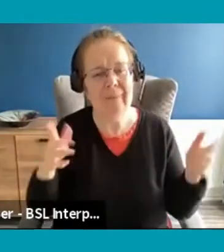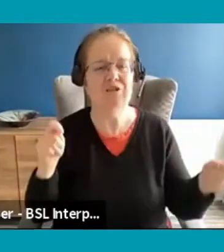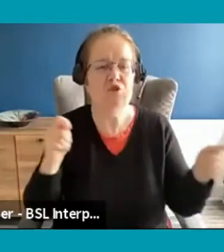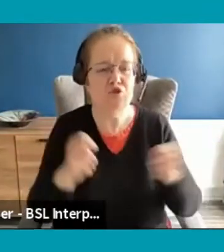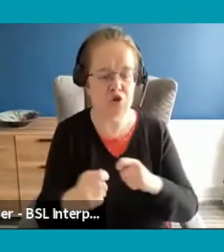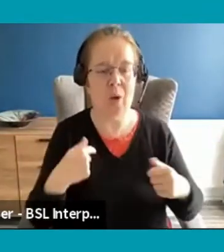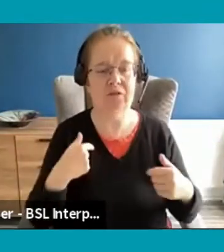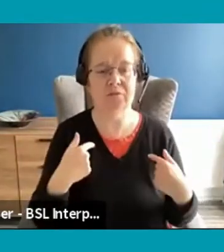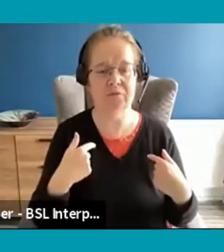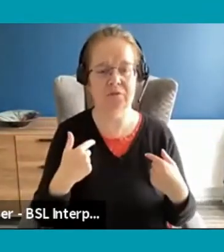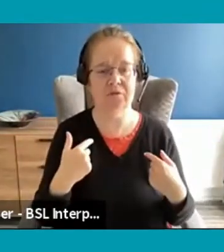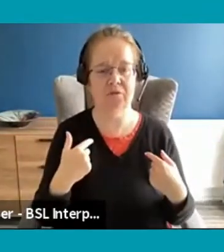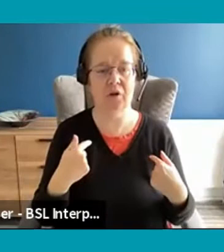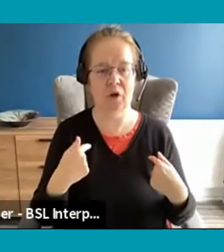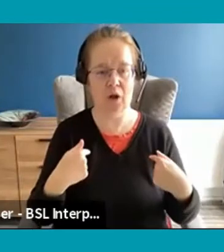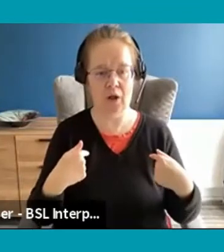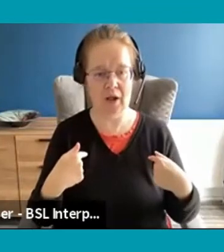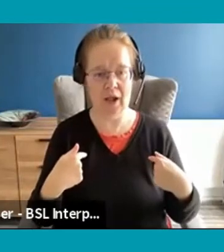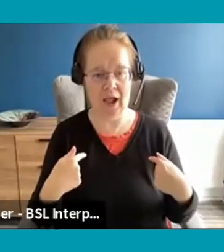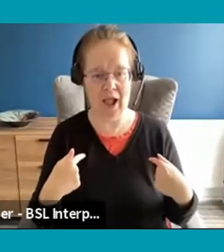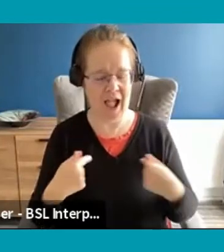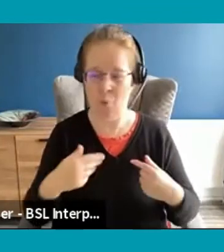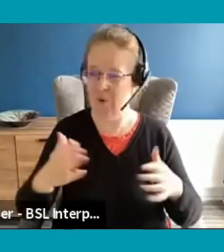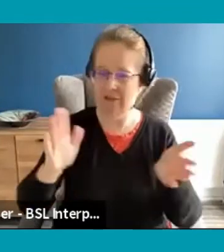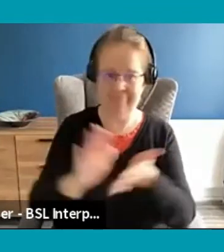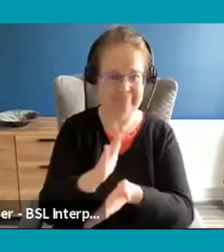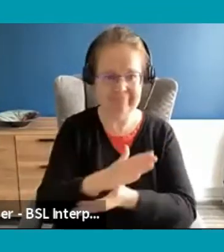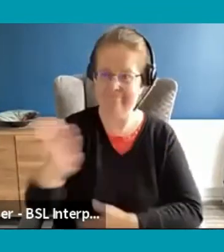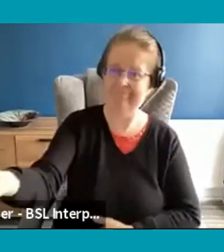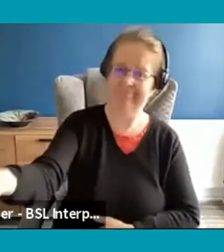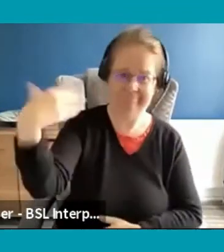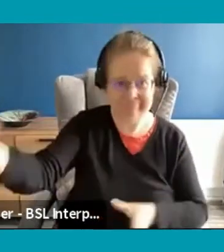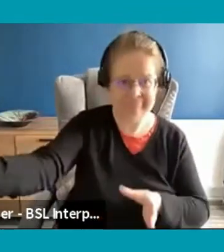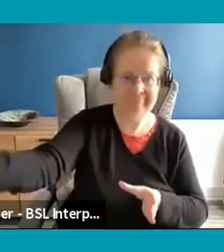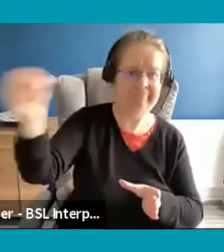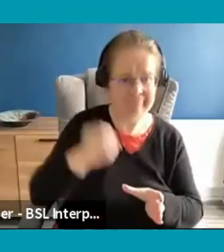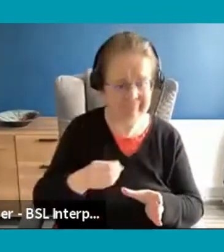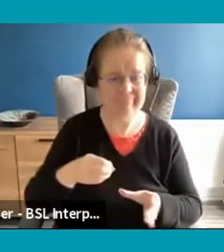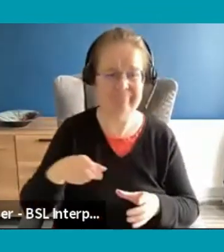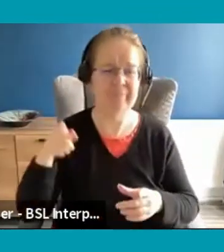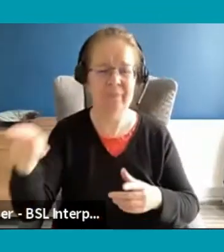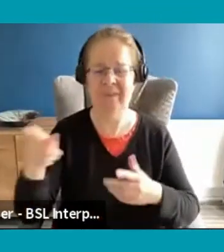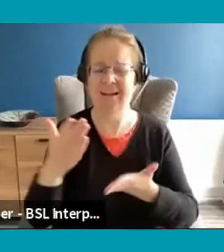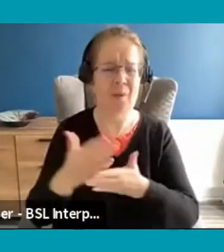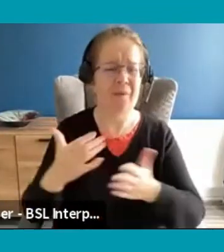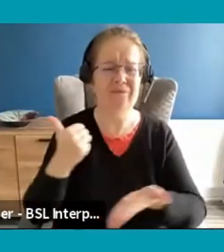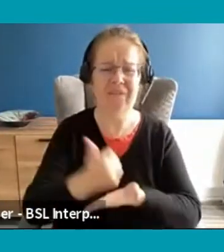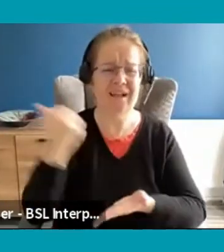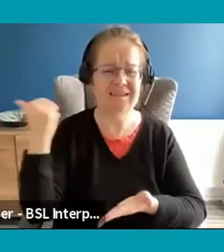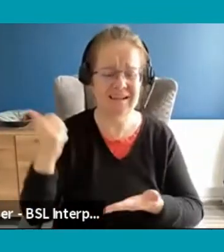whereas we were ready to get him in and throw him in full time because he was so fantastic during his internship